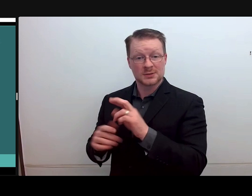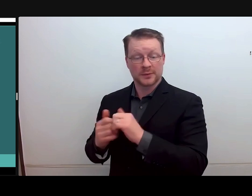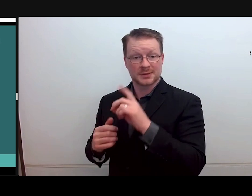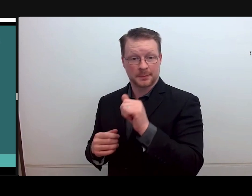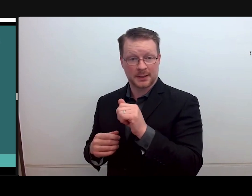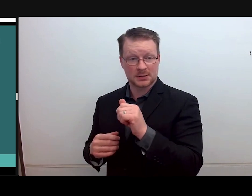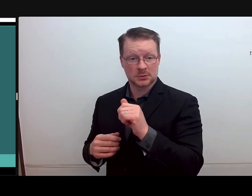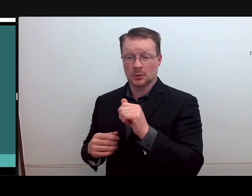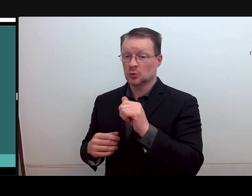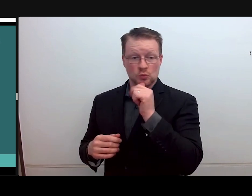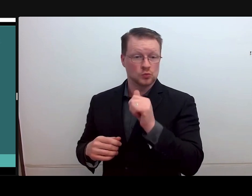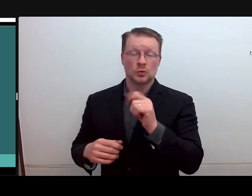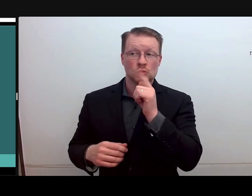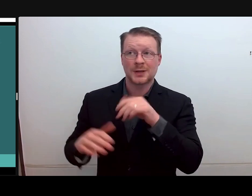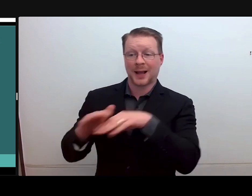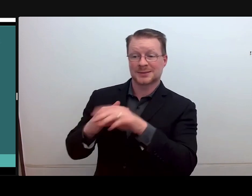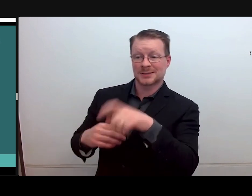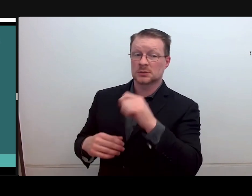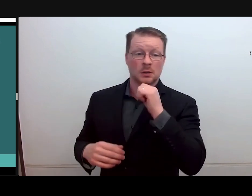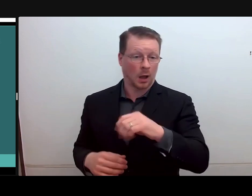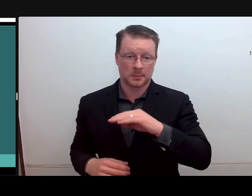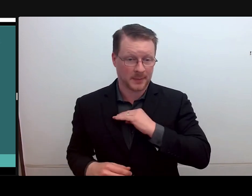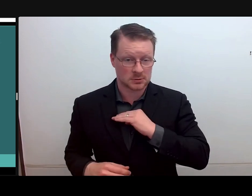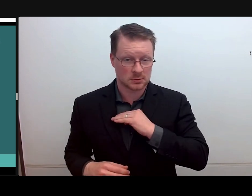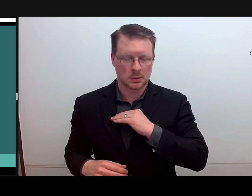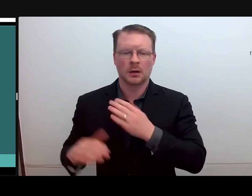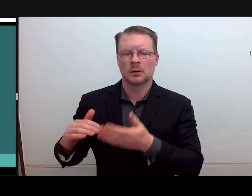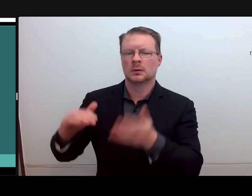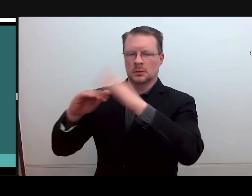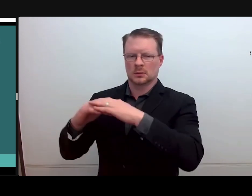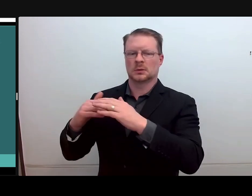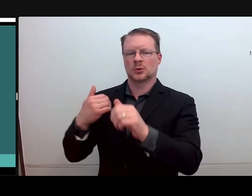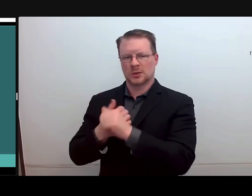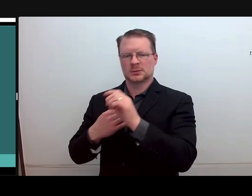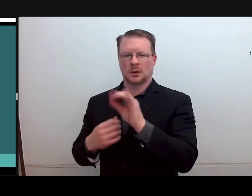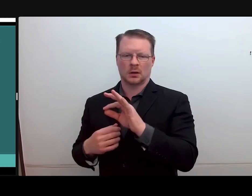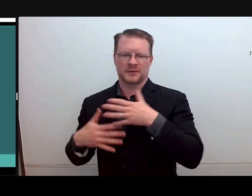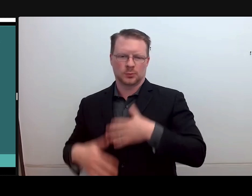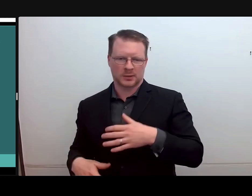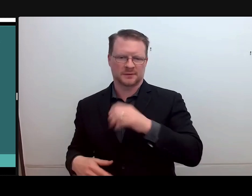Now, when we look at residents with disabilities whose access needs are not met, we see an increase